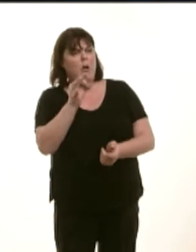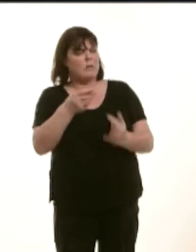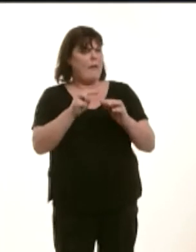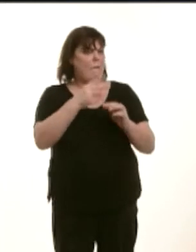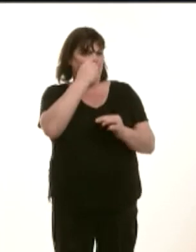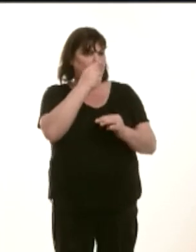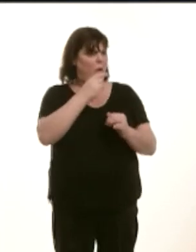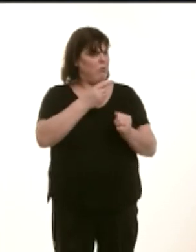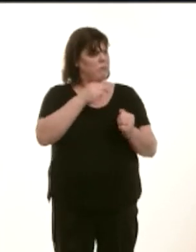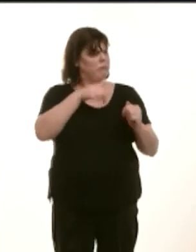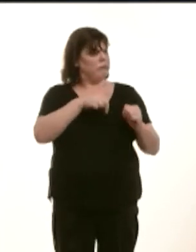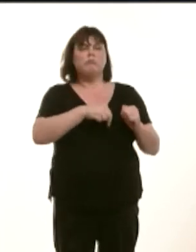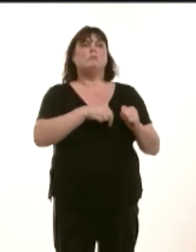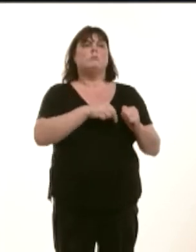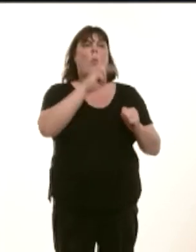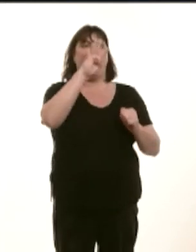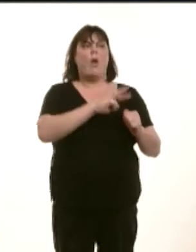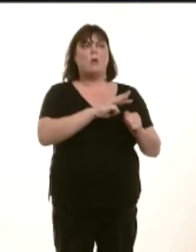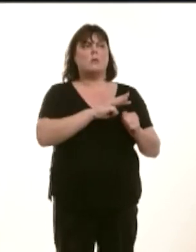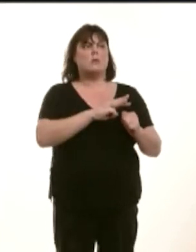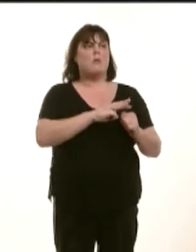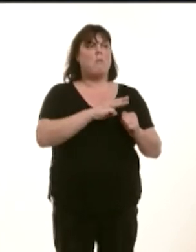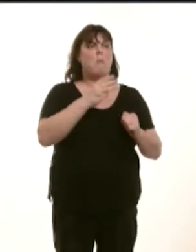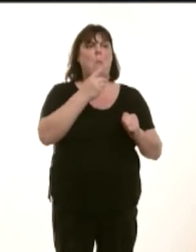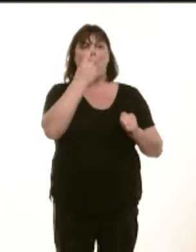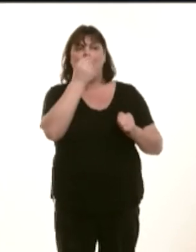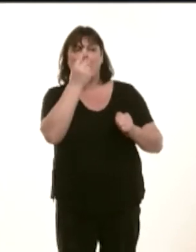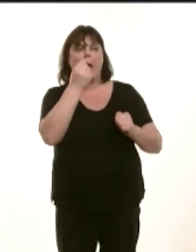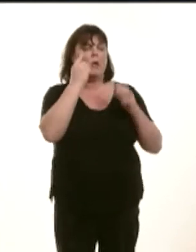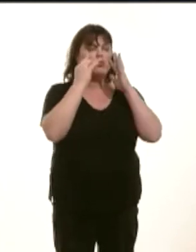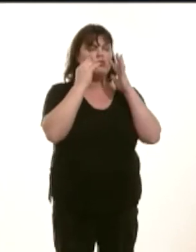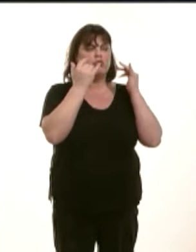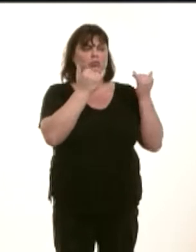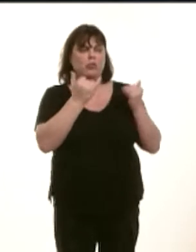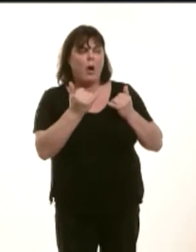your Cabinet colleagues to roll out a trial programme that might actually be a shot in